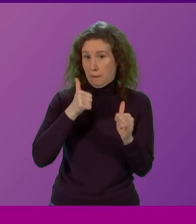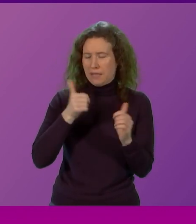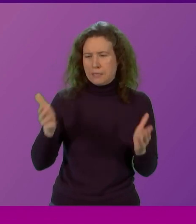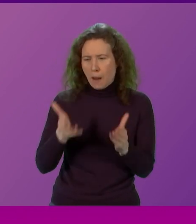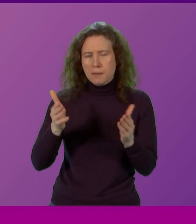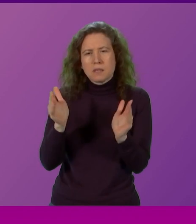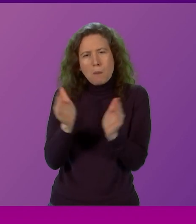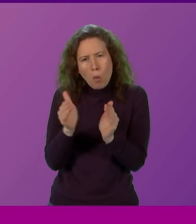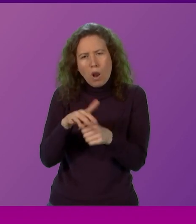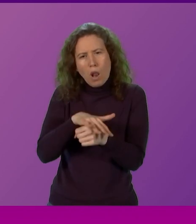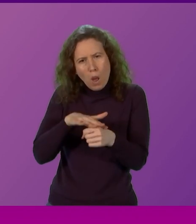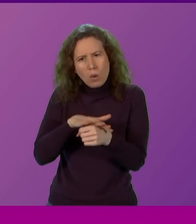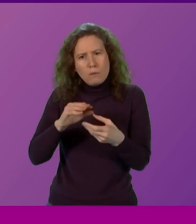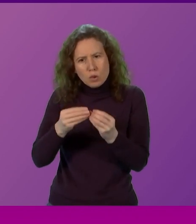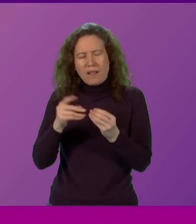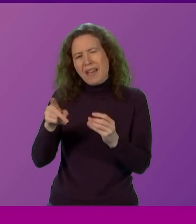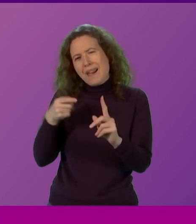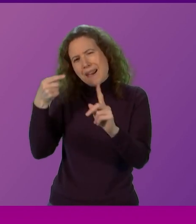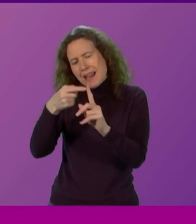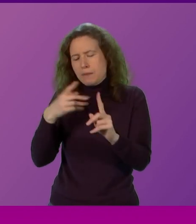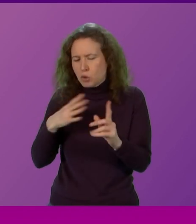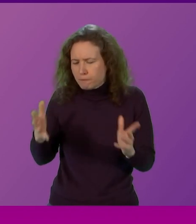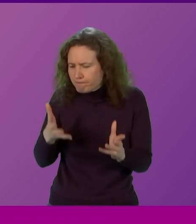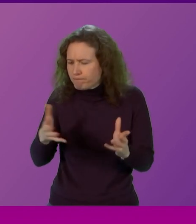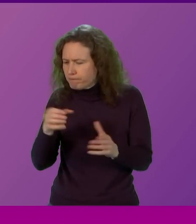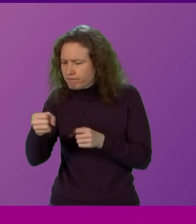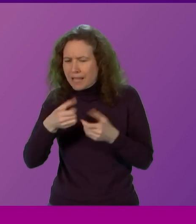Its mission is to offer interesting and lesser-known brands to its customers.